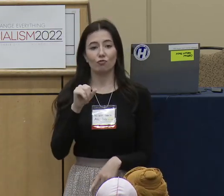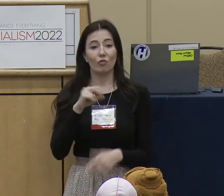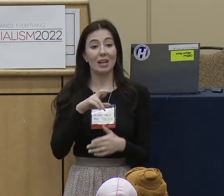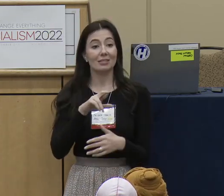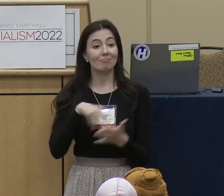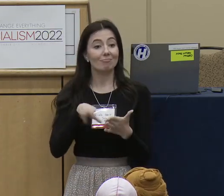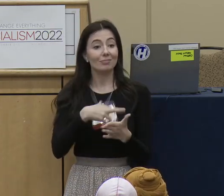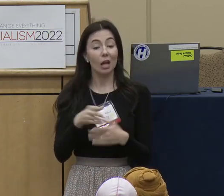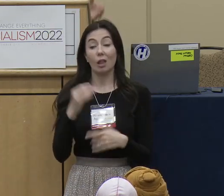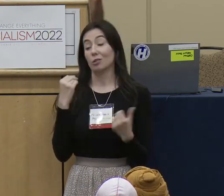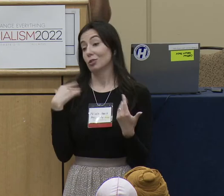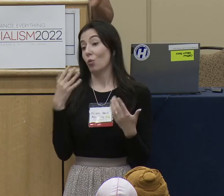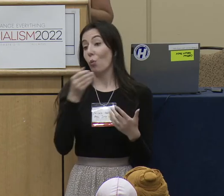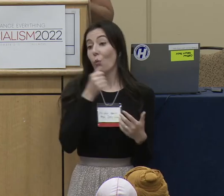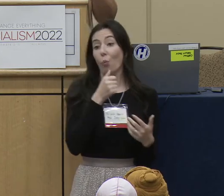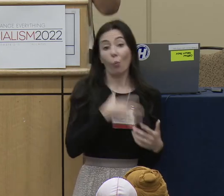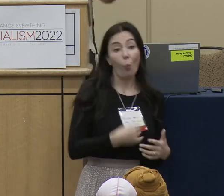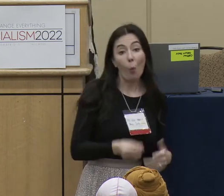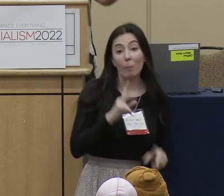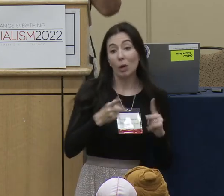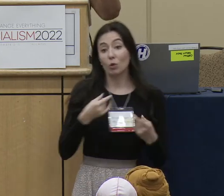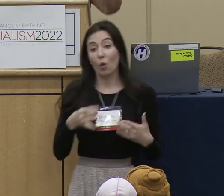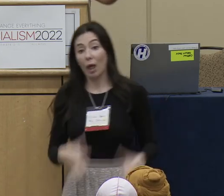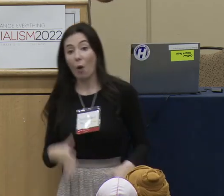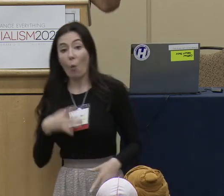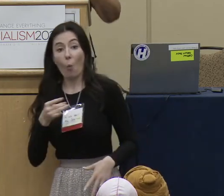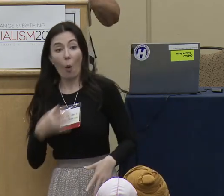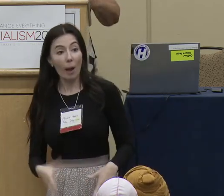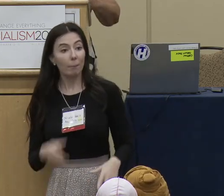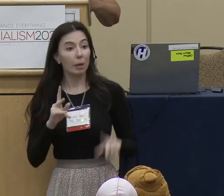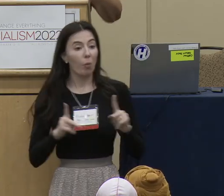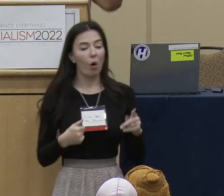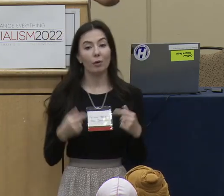talk about reverse ris racism. Black people that don't like